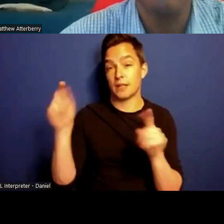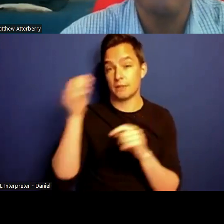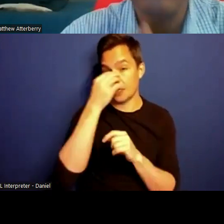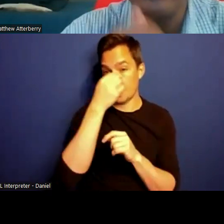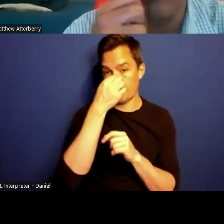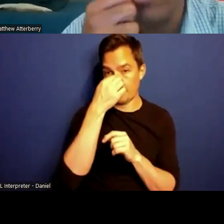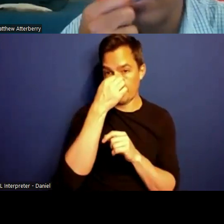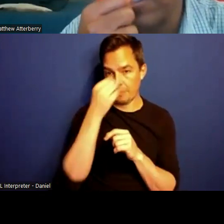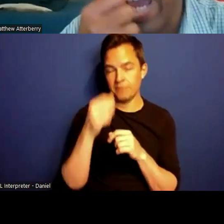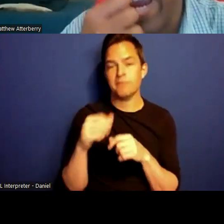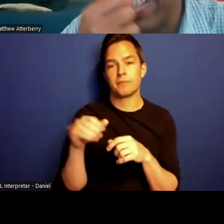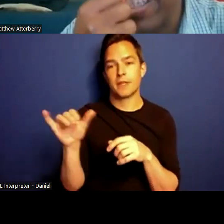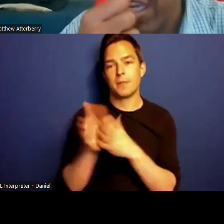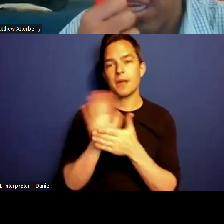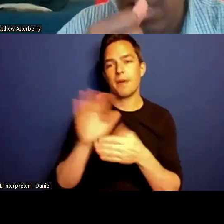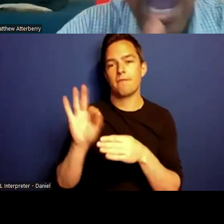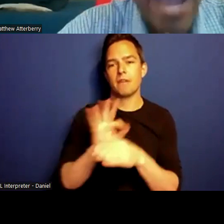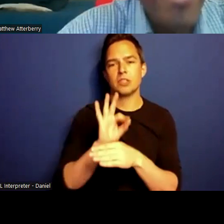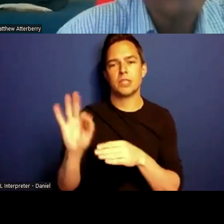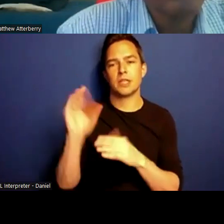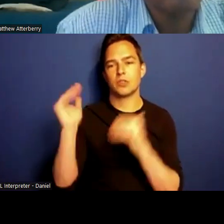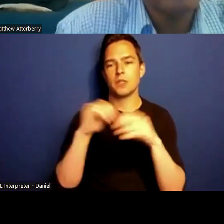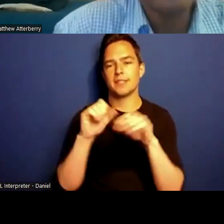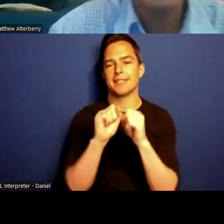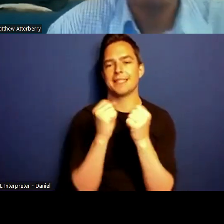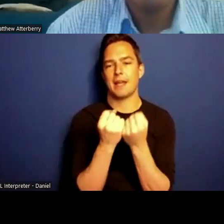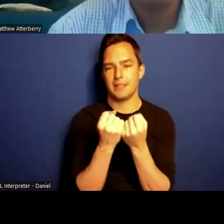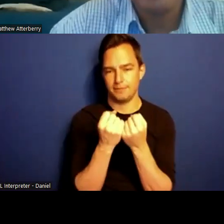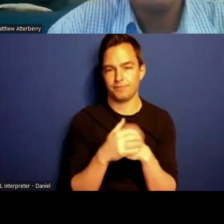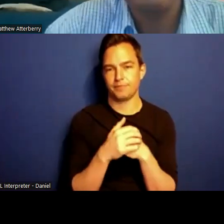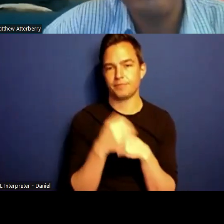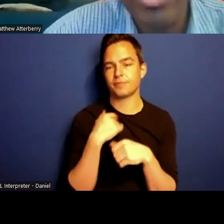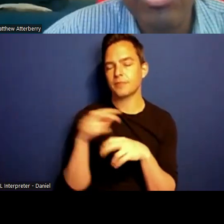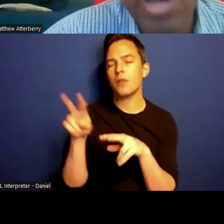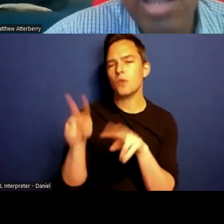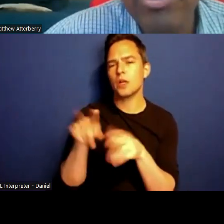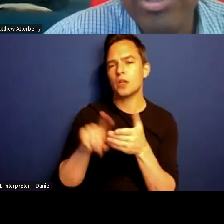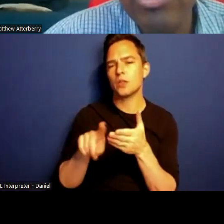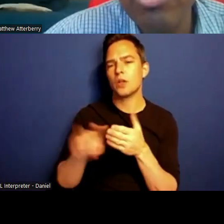functioning adults in society. I've looked at a website, the Think College Institute